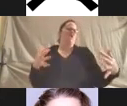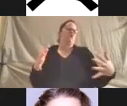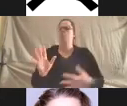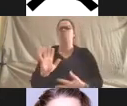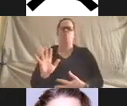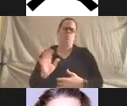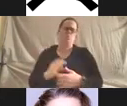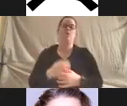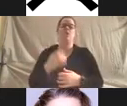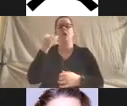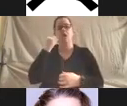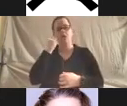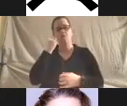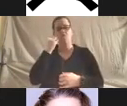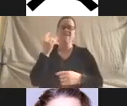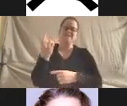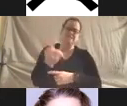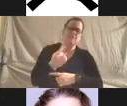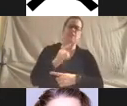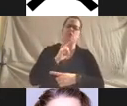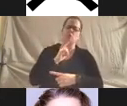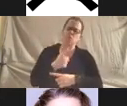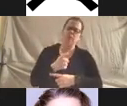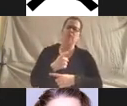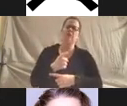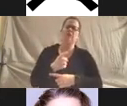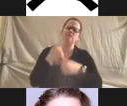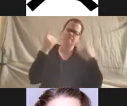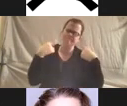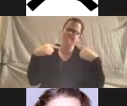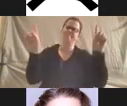if it's something that you really want to see happen. You can always bring your bill